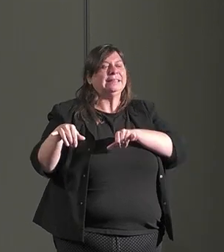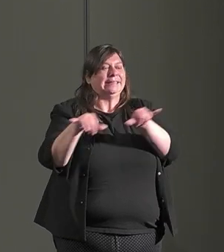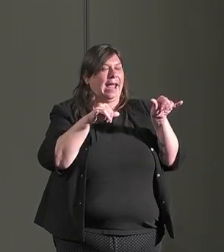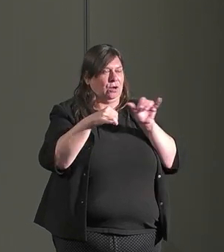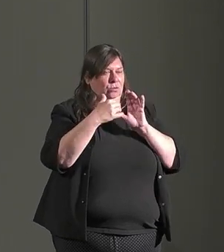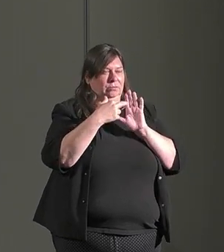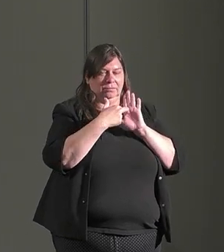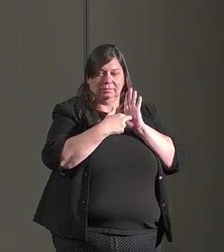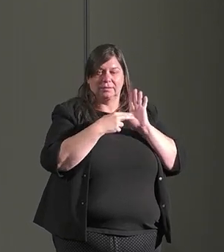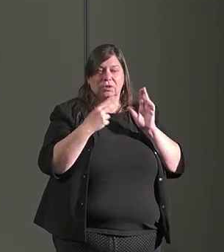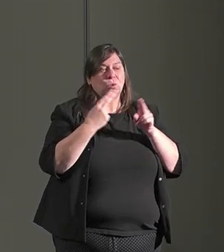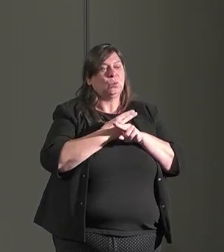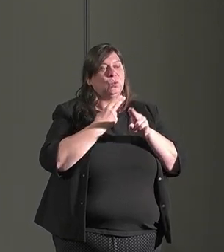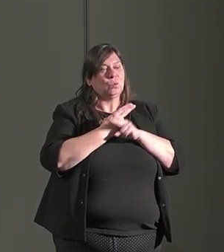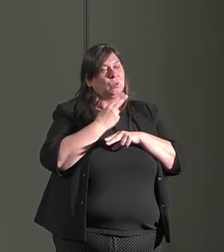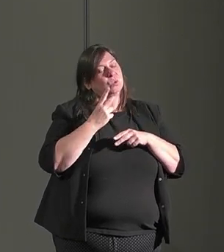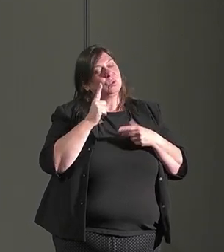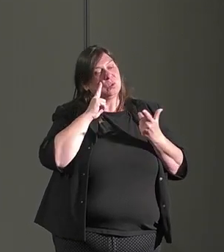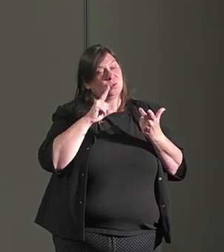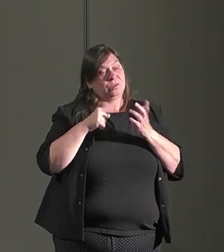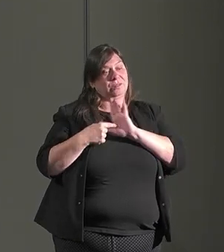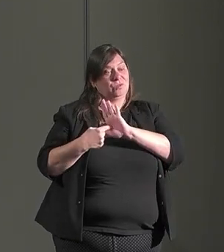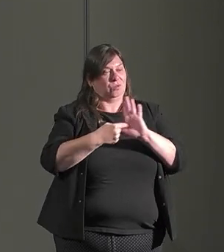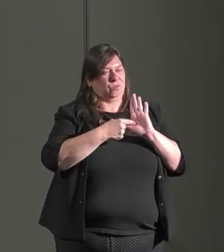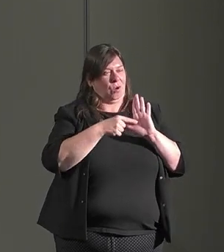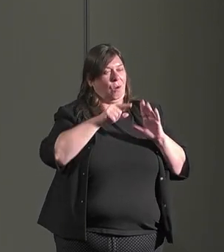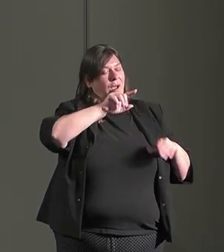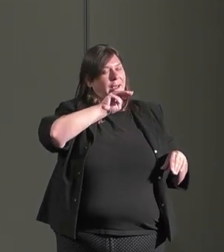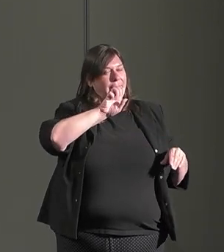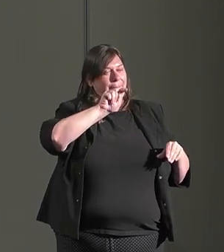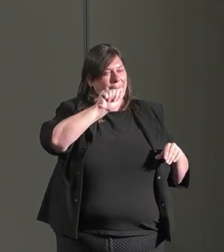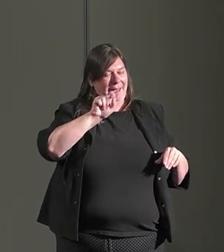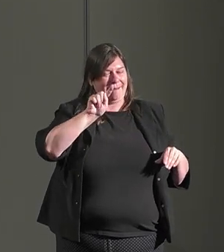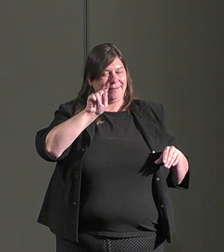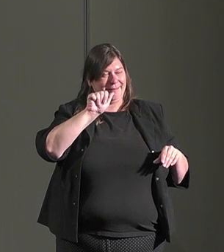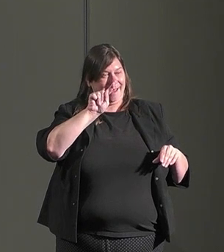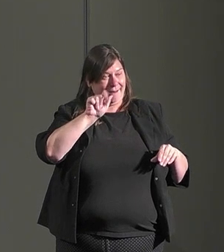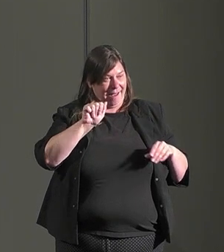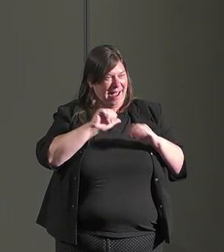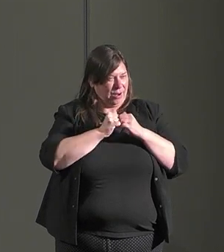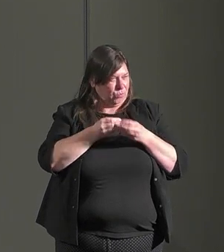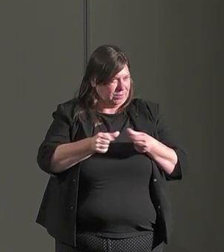experience guide for displaying accessibility metadata. This is how we solve that problem of